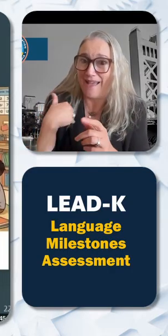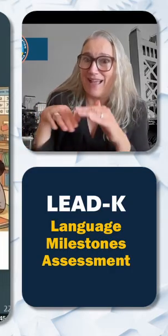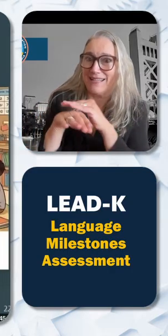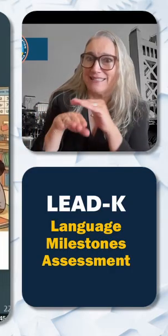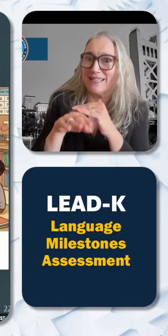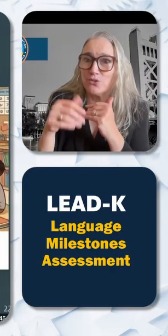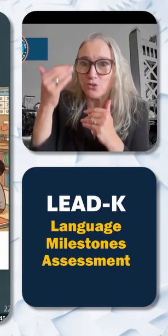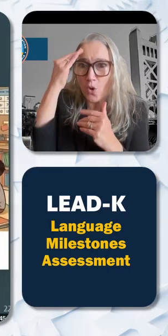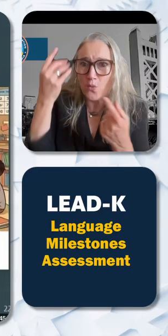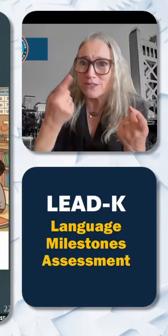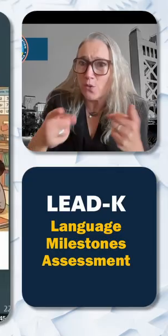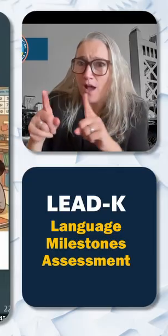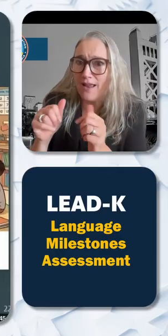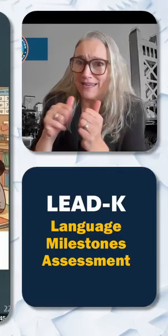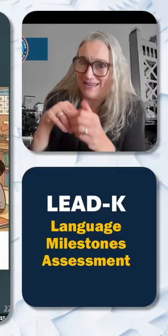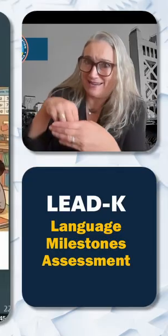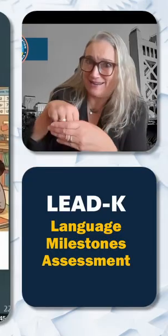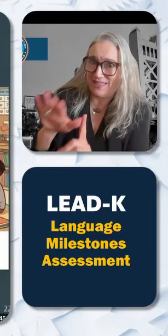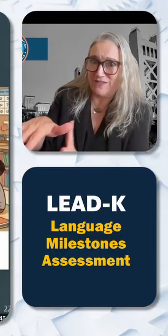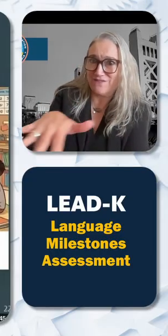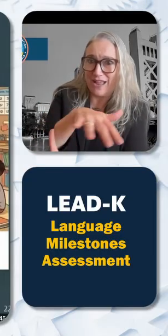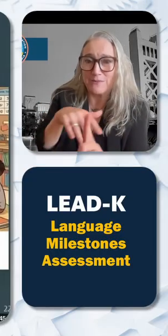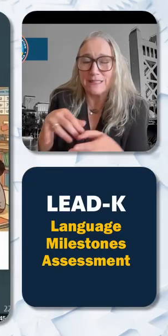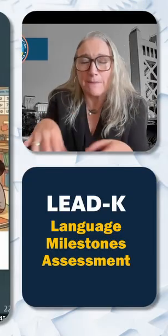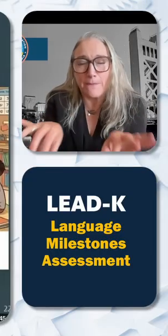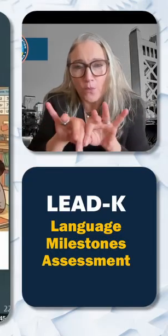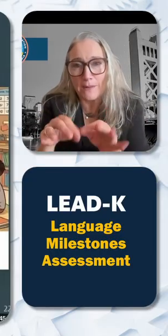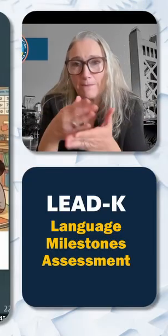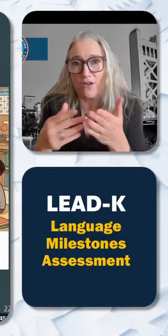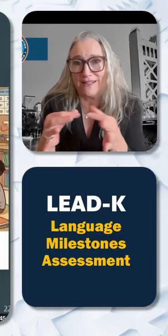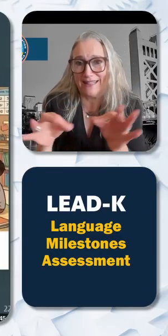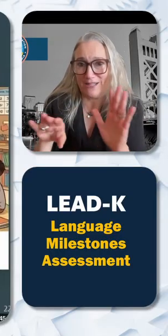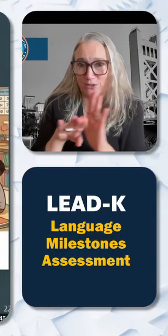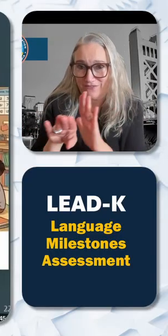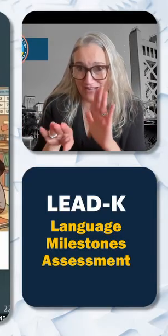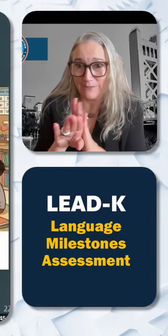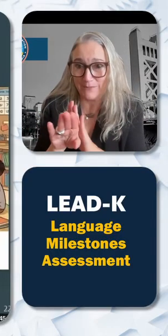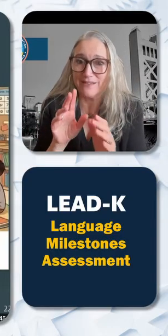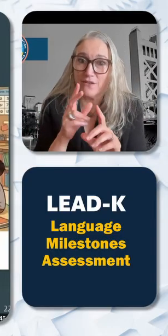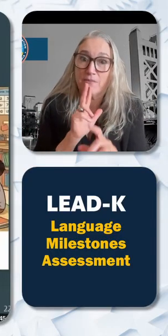environment with role models, where they can have access to information and know what's happening.